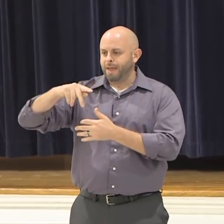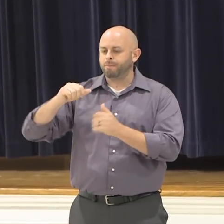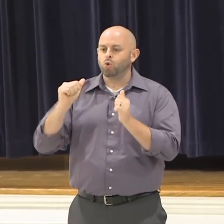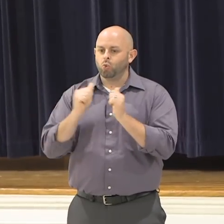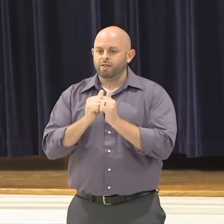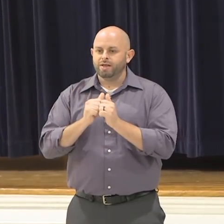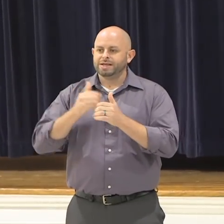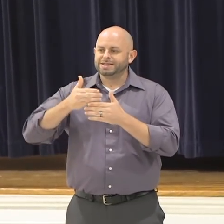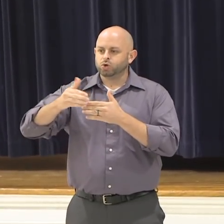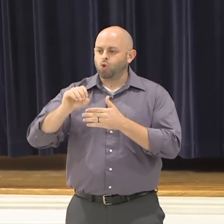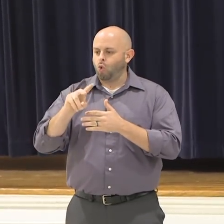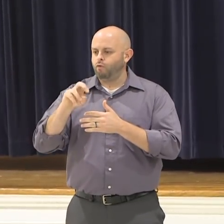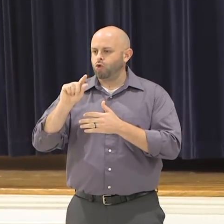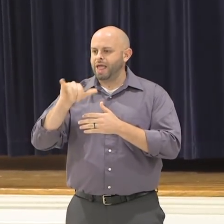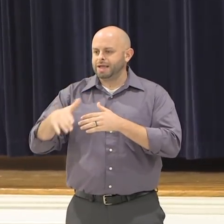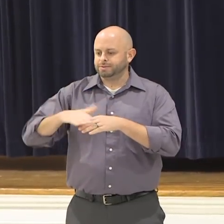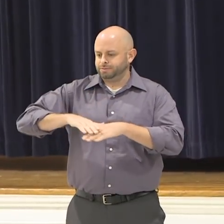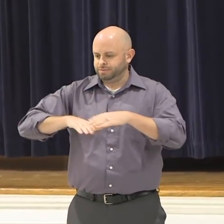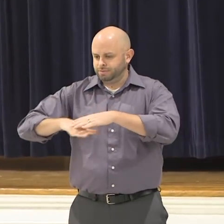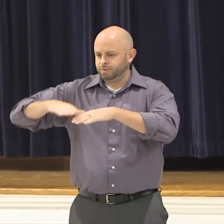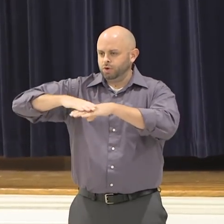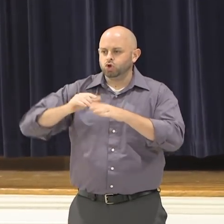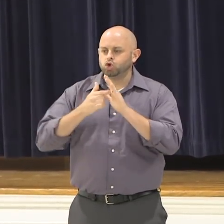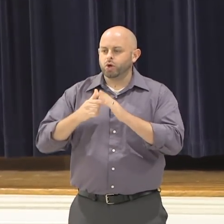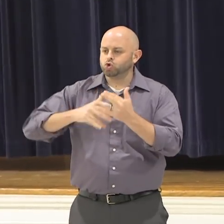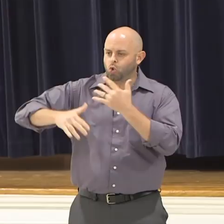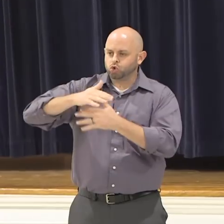overlays showing social determinants of health indicators across the state it is